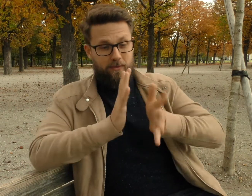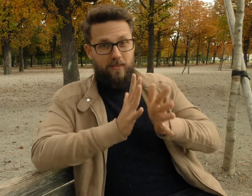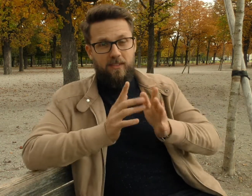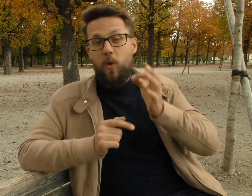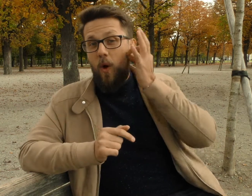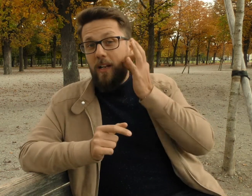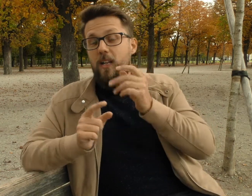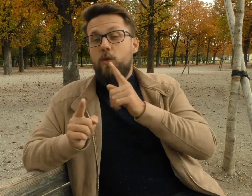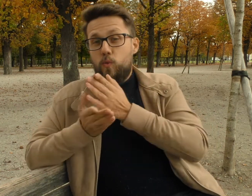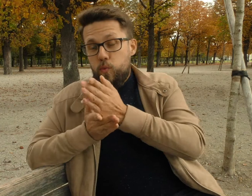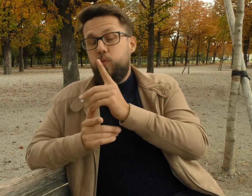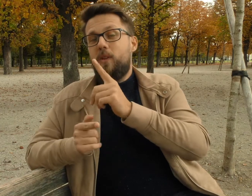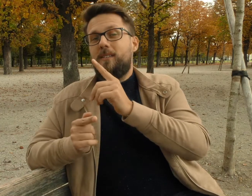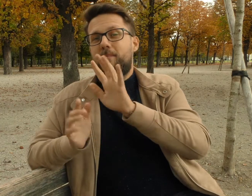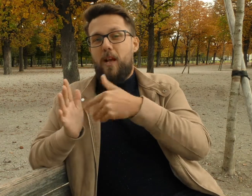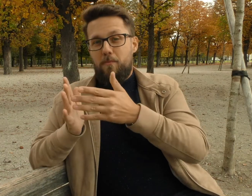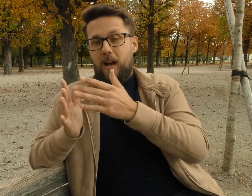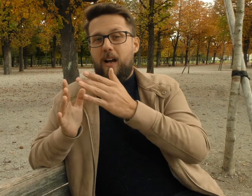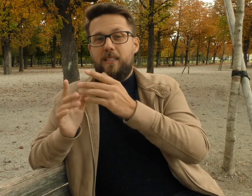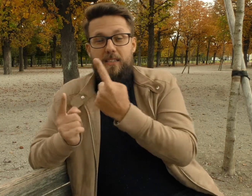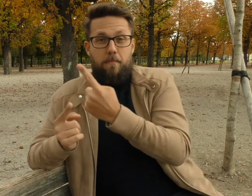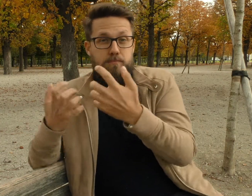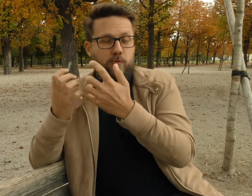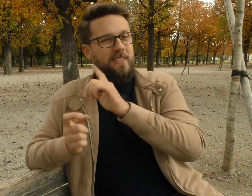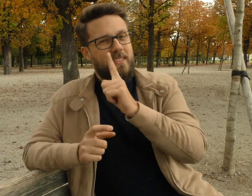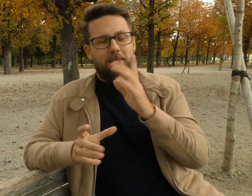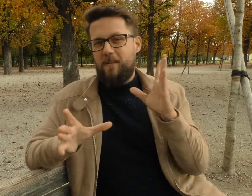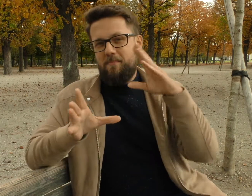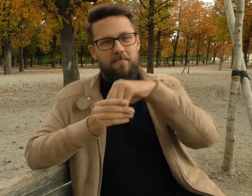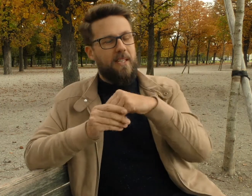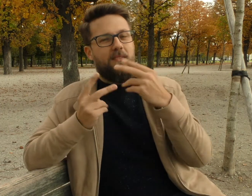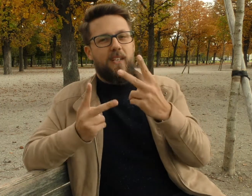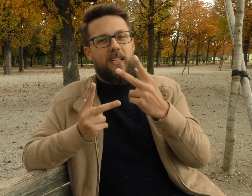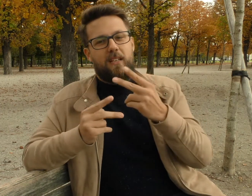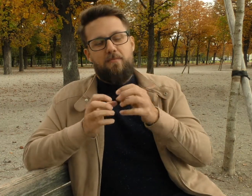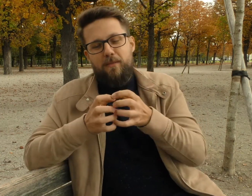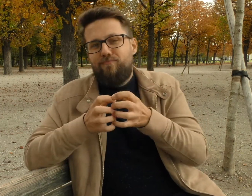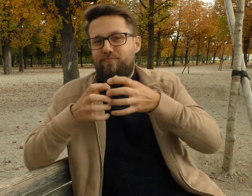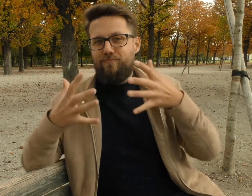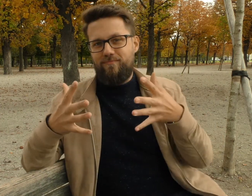and hearing people or interpreters not produce in sign language by themselves, but together with the community, so that it grows once again.